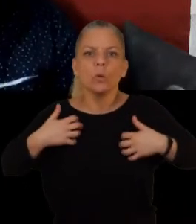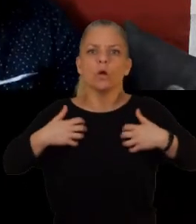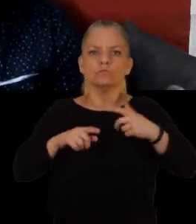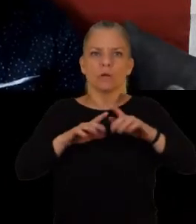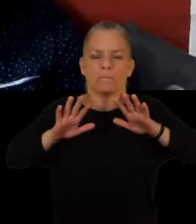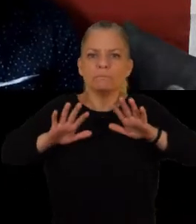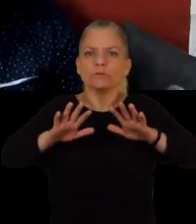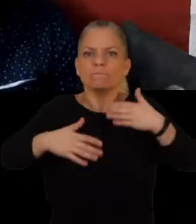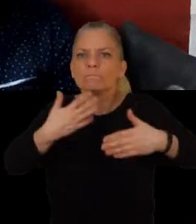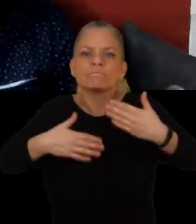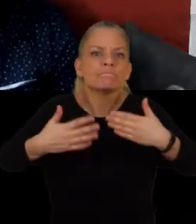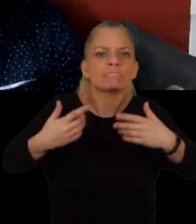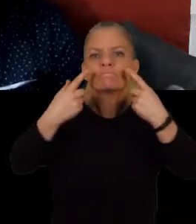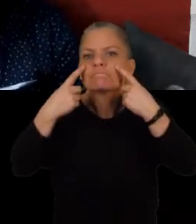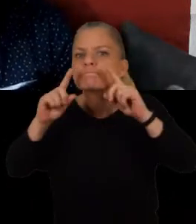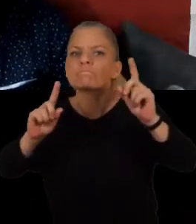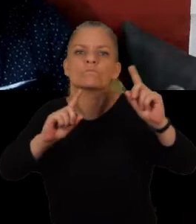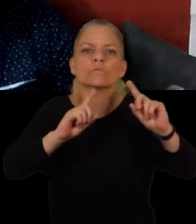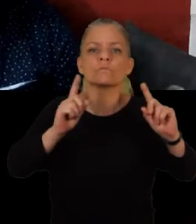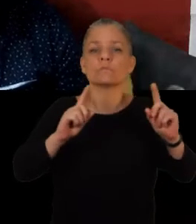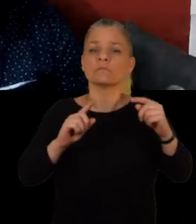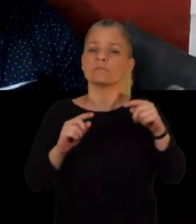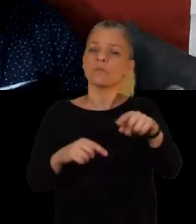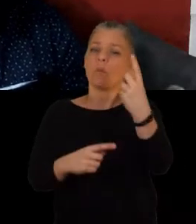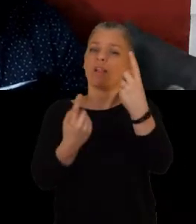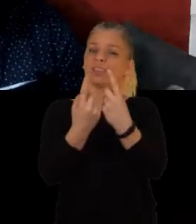and to keep pushing the movement forward yeah i think that's sort up one thing that we're